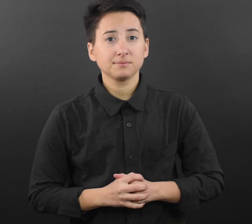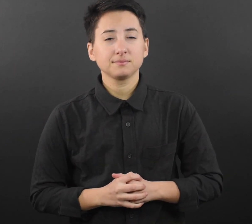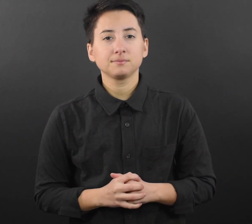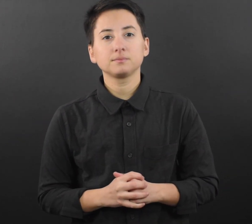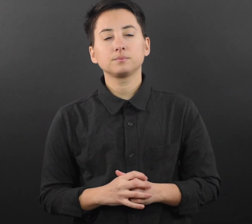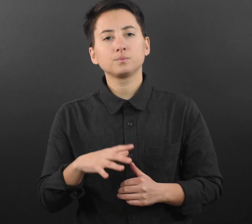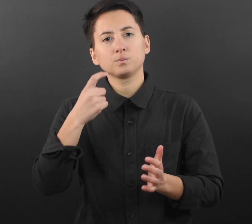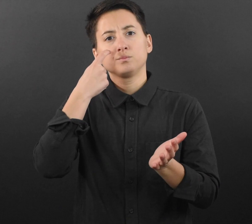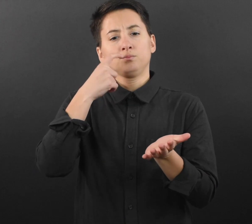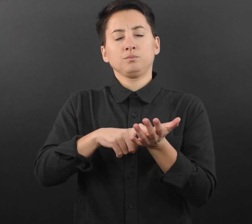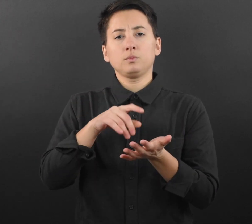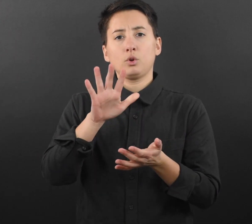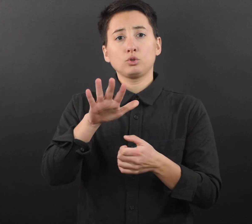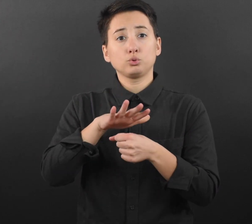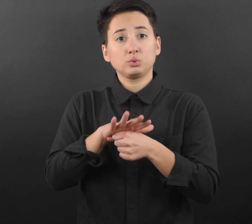Recognize your stress reactions